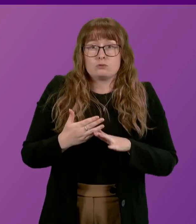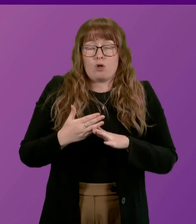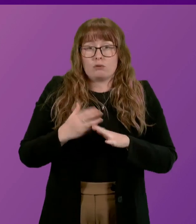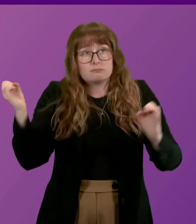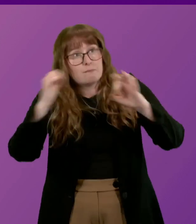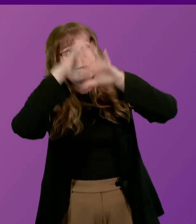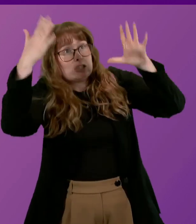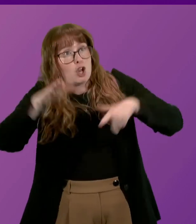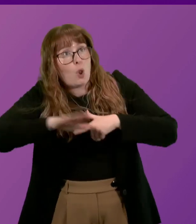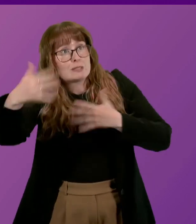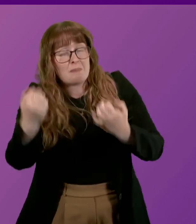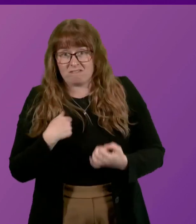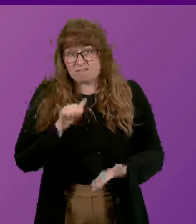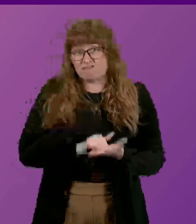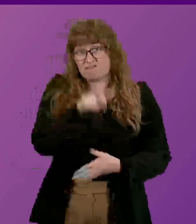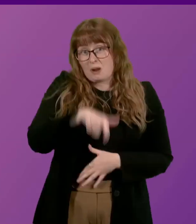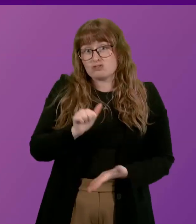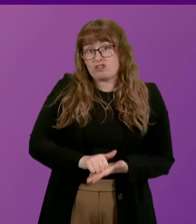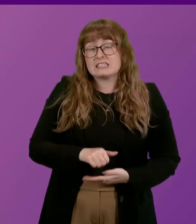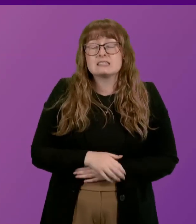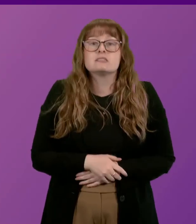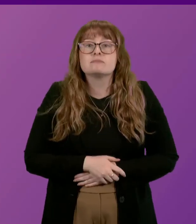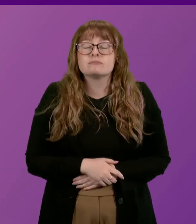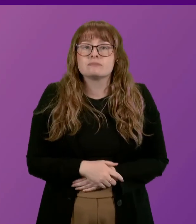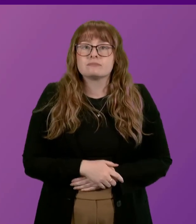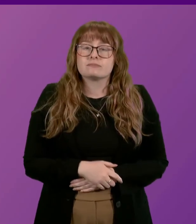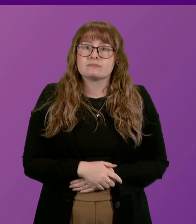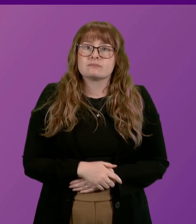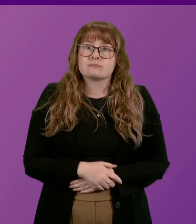They are right, are they not?